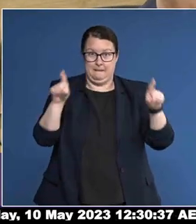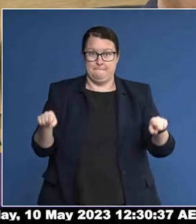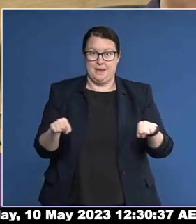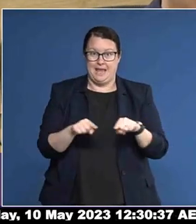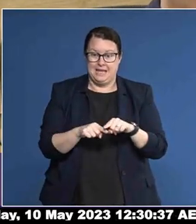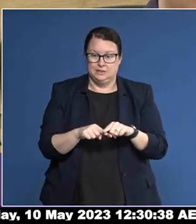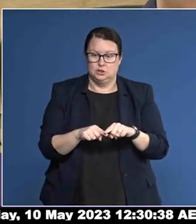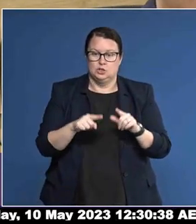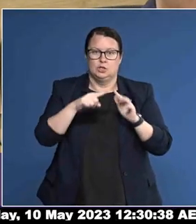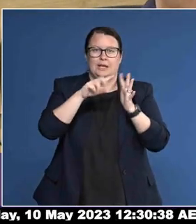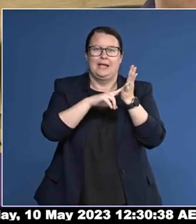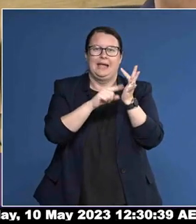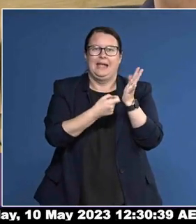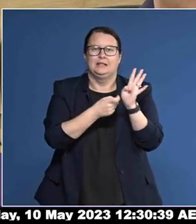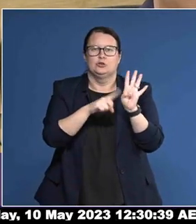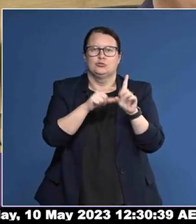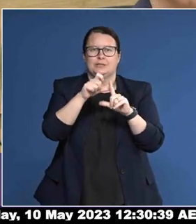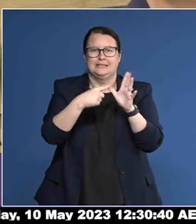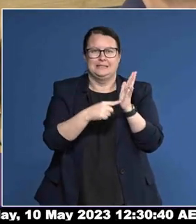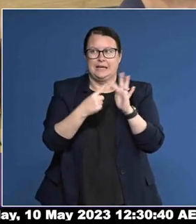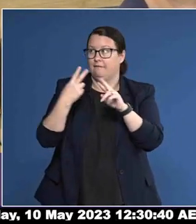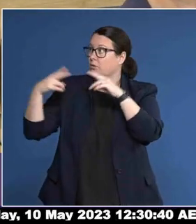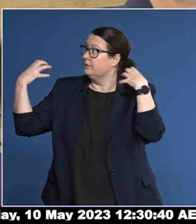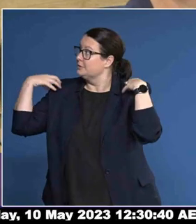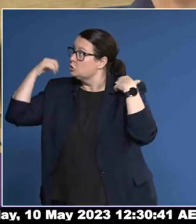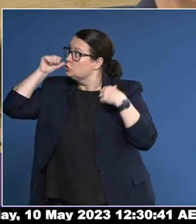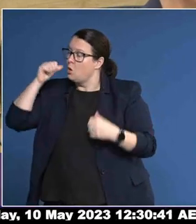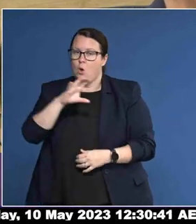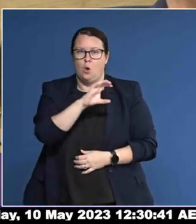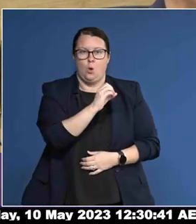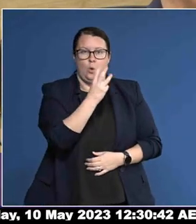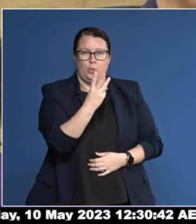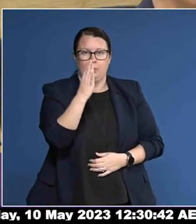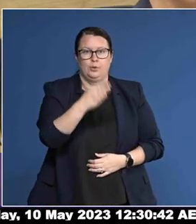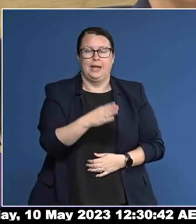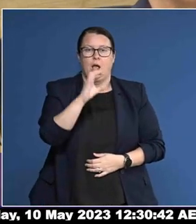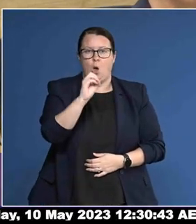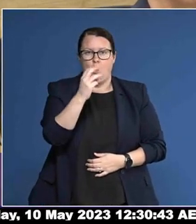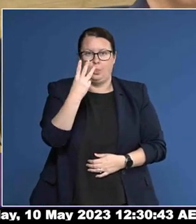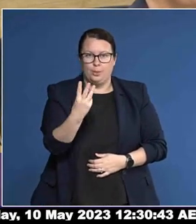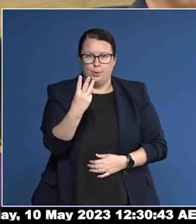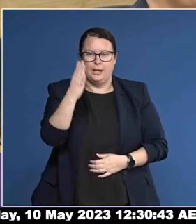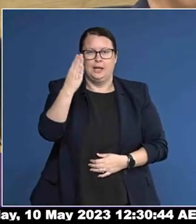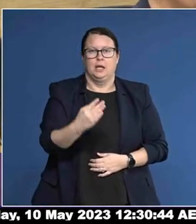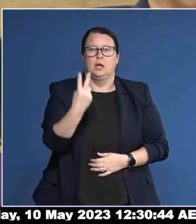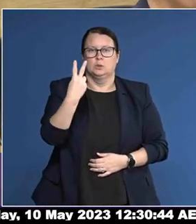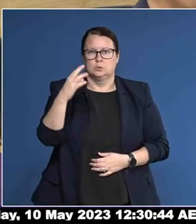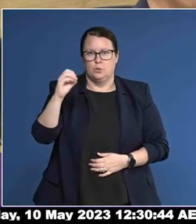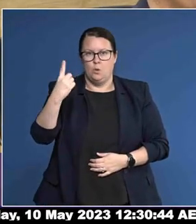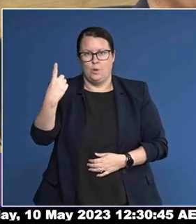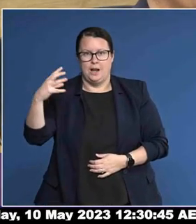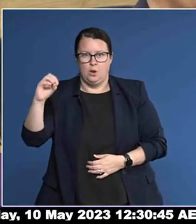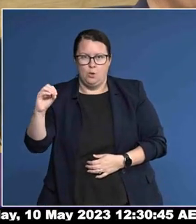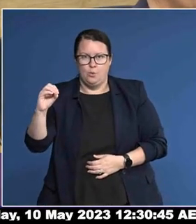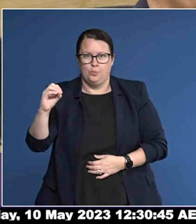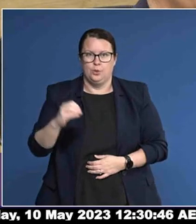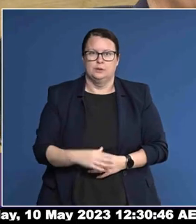date, Commissioners, is 03/03/2010, so 3 March 2010.